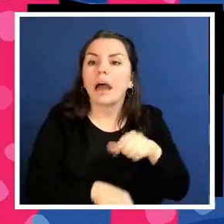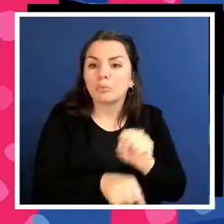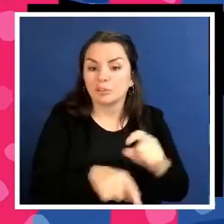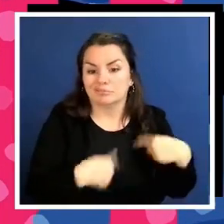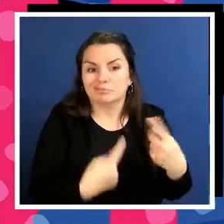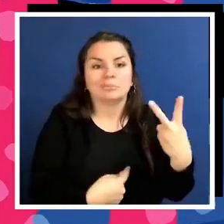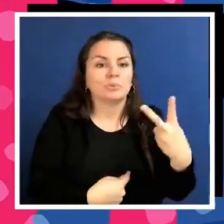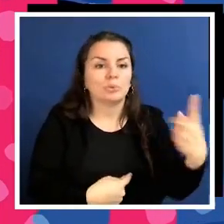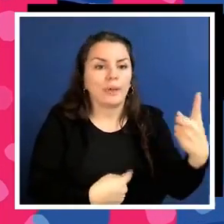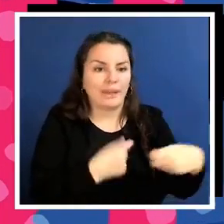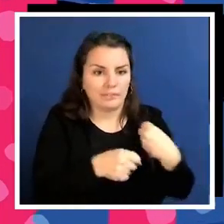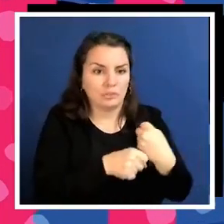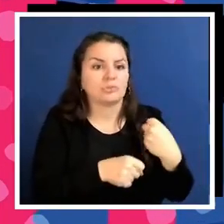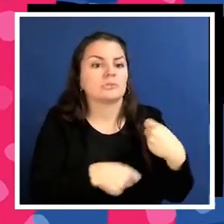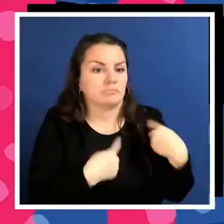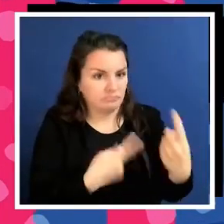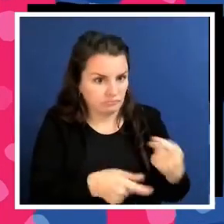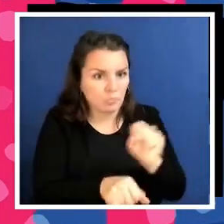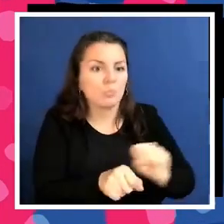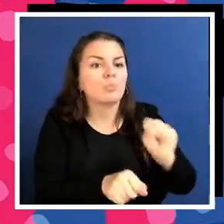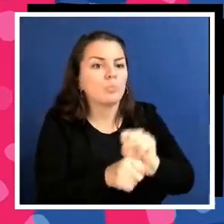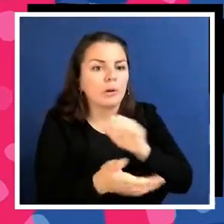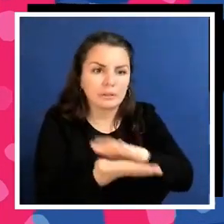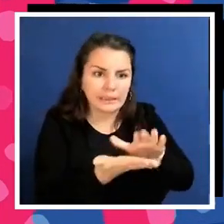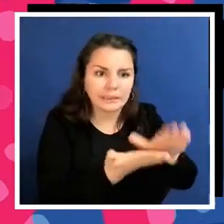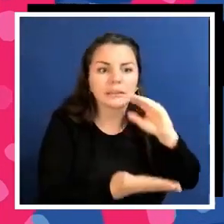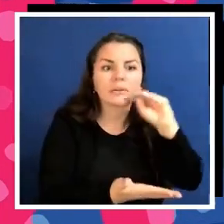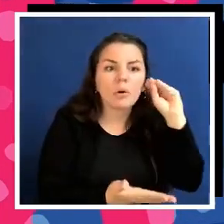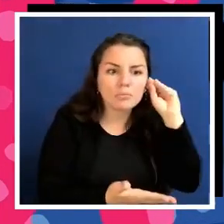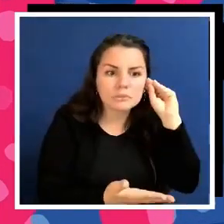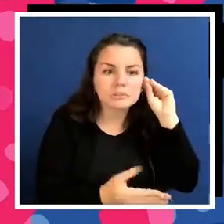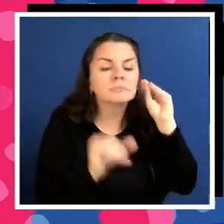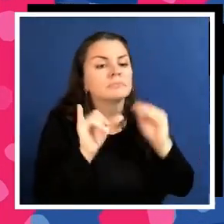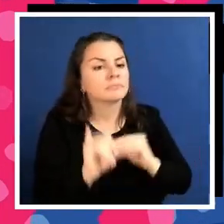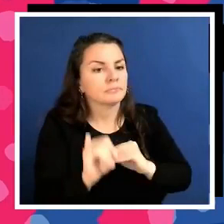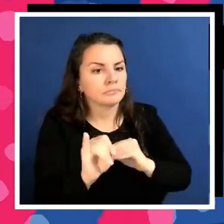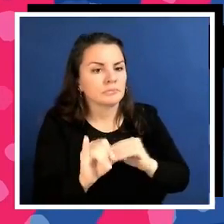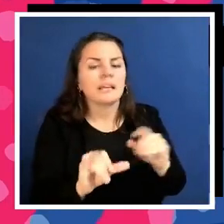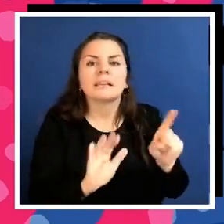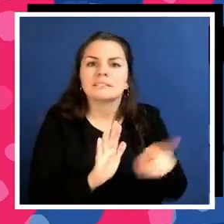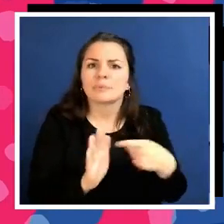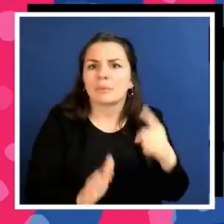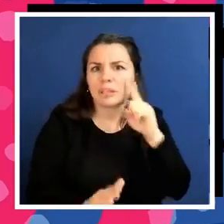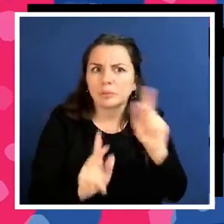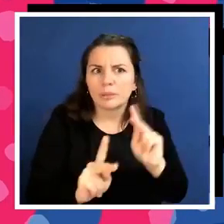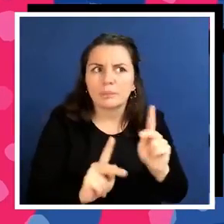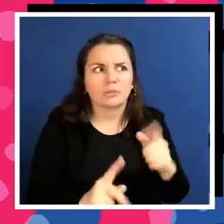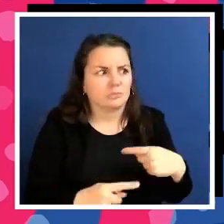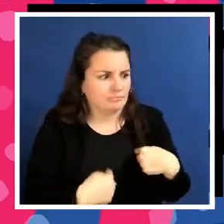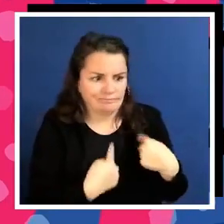NEW HOUSE WORKER, DOMESTIC WORKER OR NANNY? I'M A HOUSECLEANER.